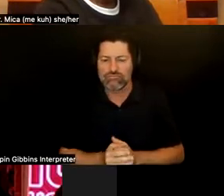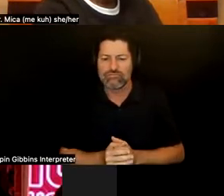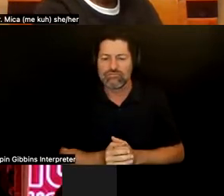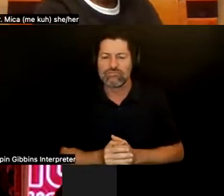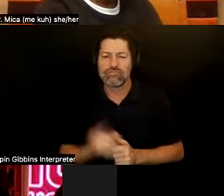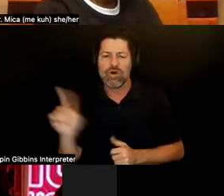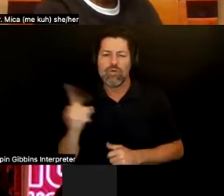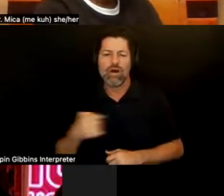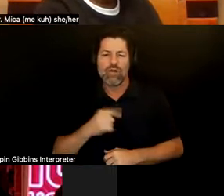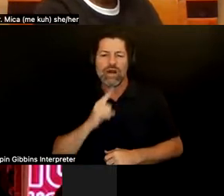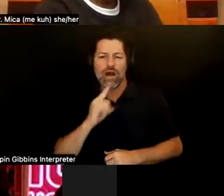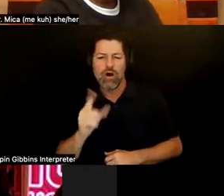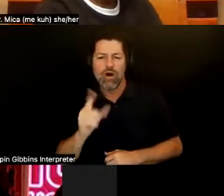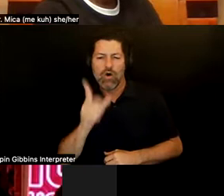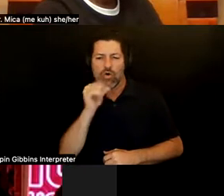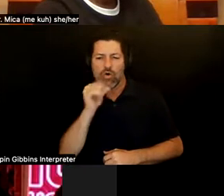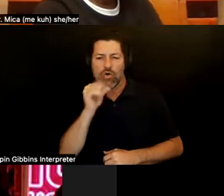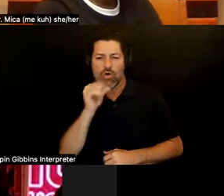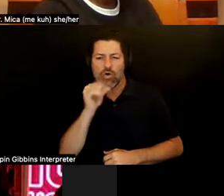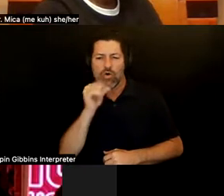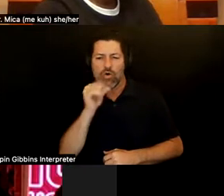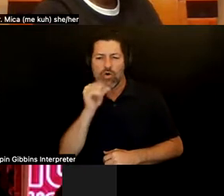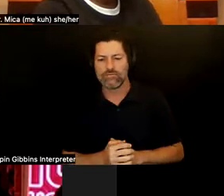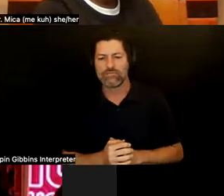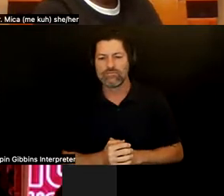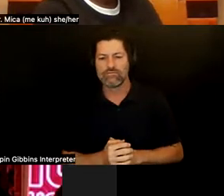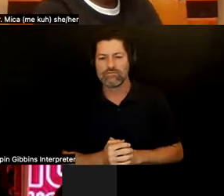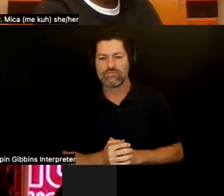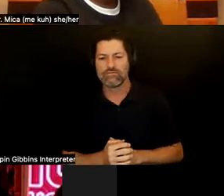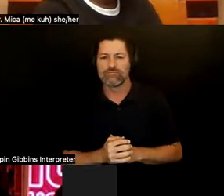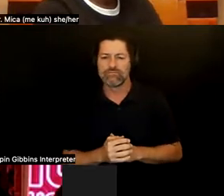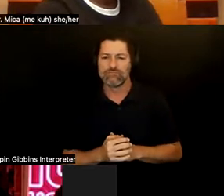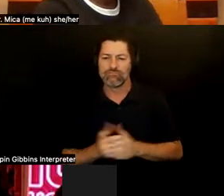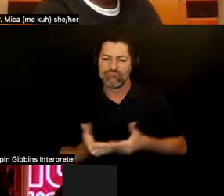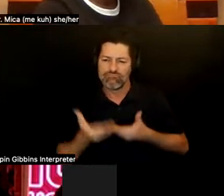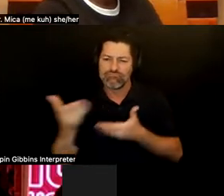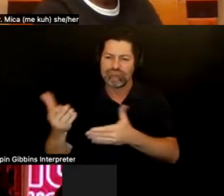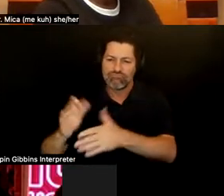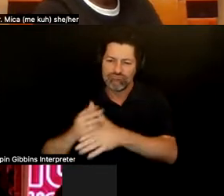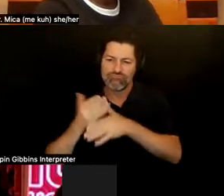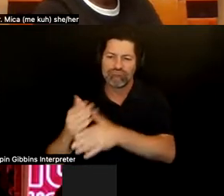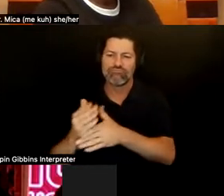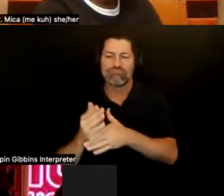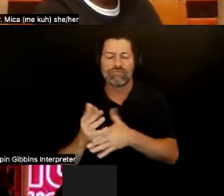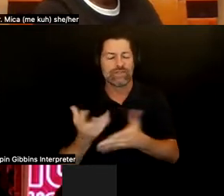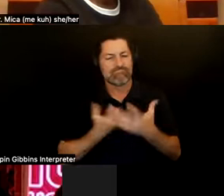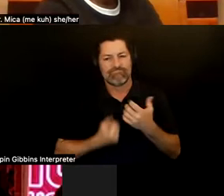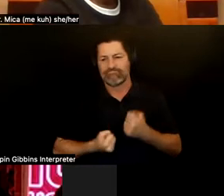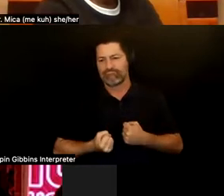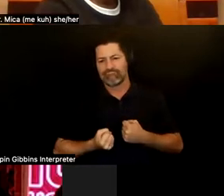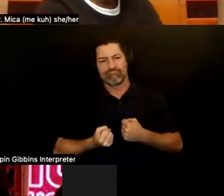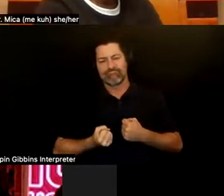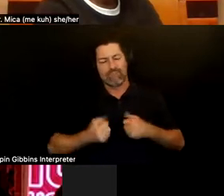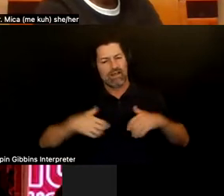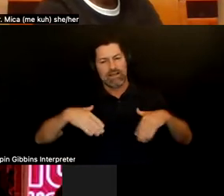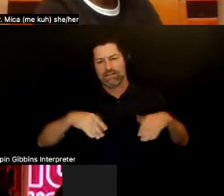and who we are to what we can 20:19:06 share to what we can't share. yet